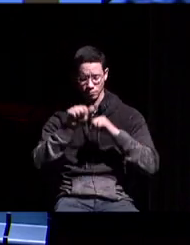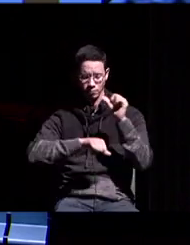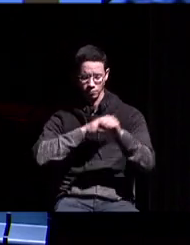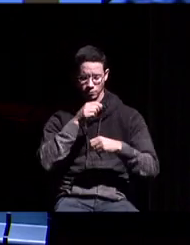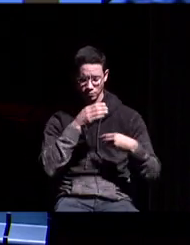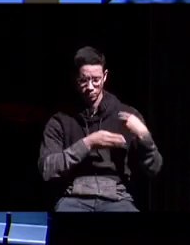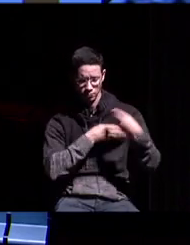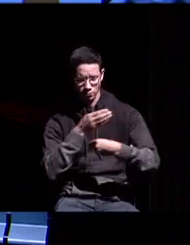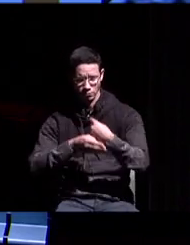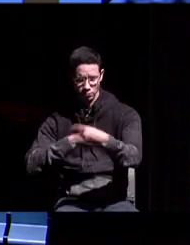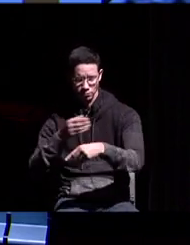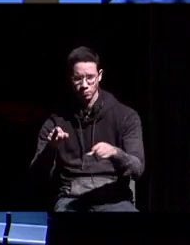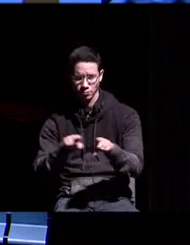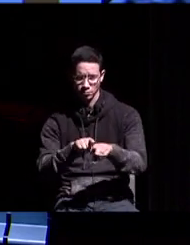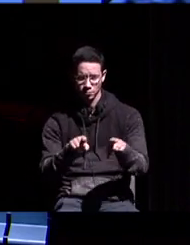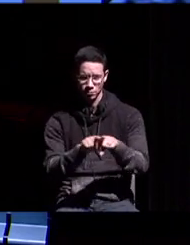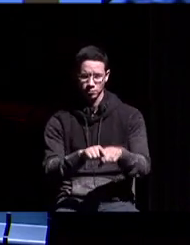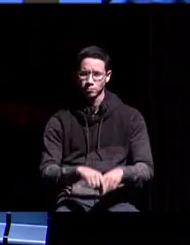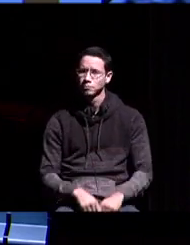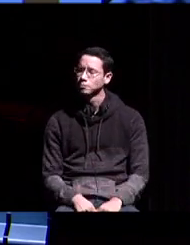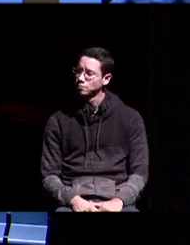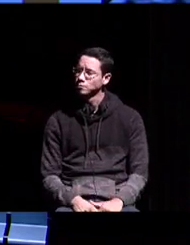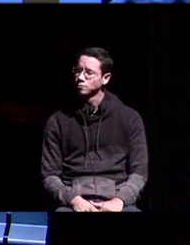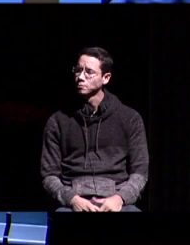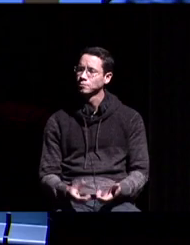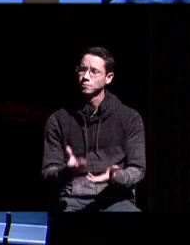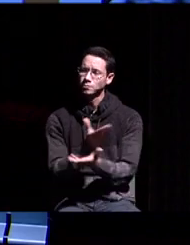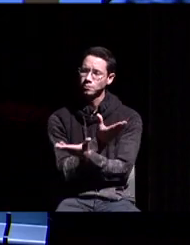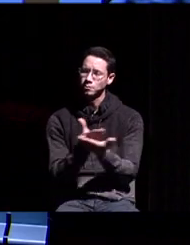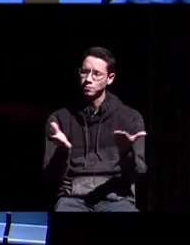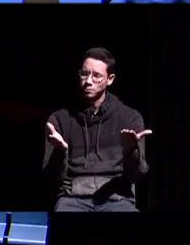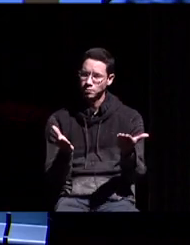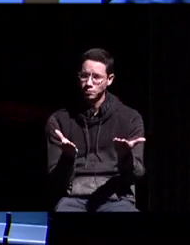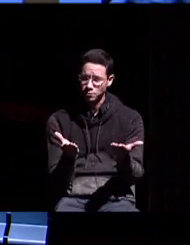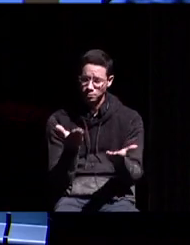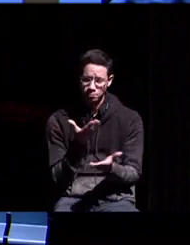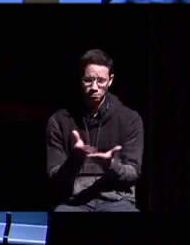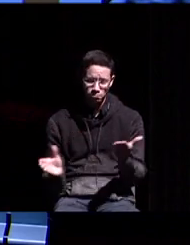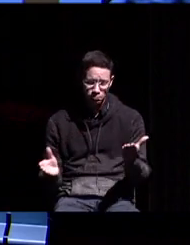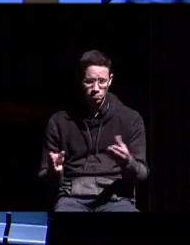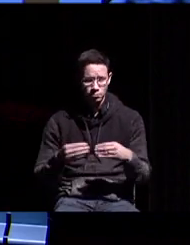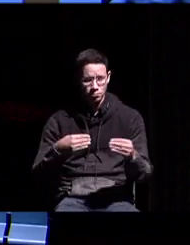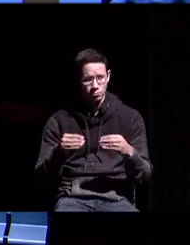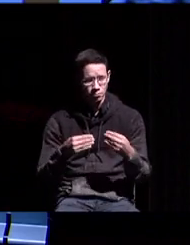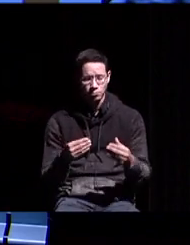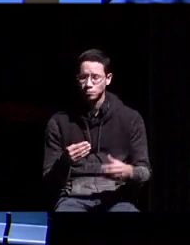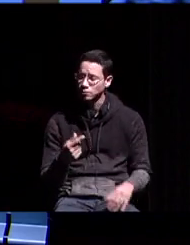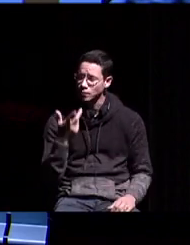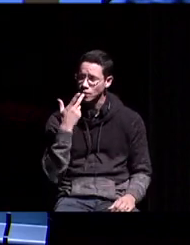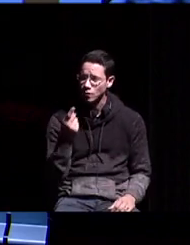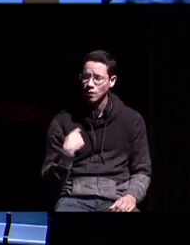relevant to the loss or relativization of the so called free Justice.